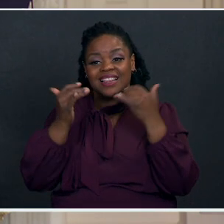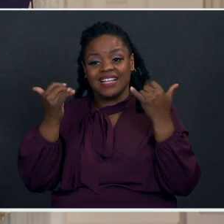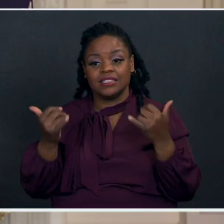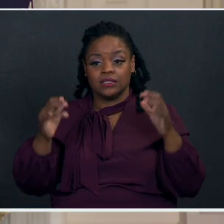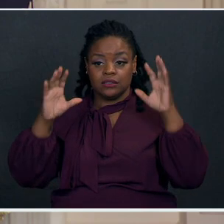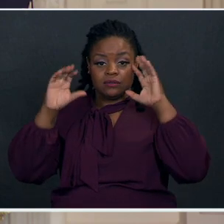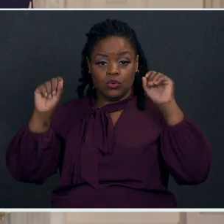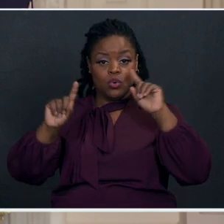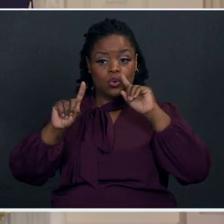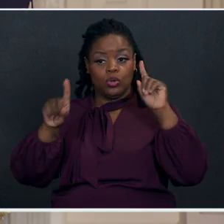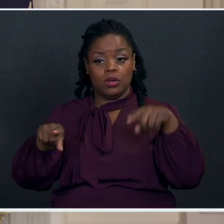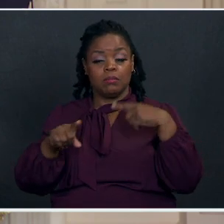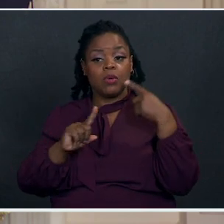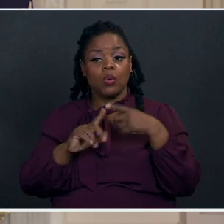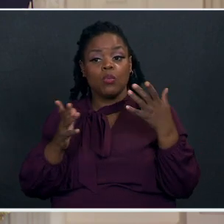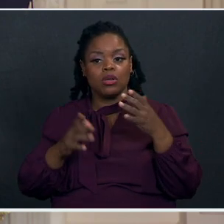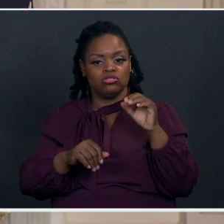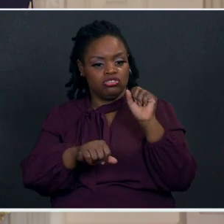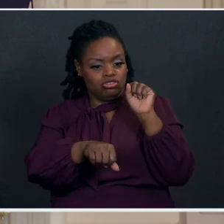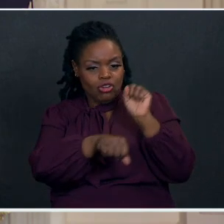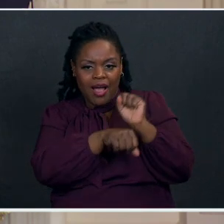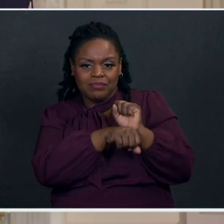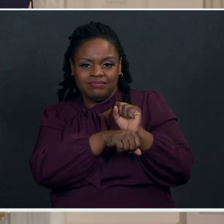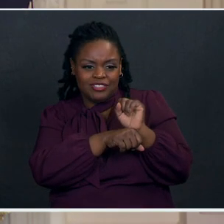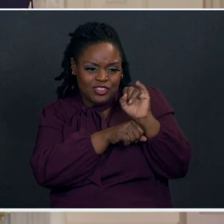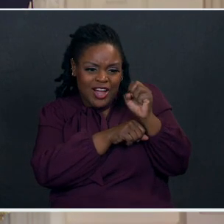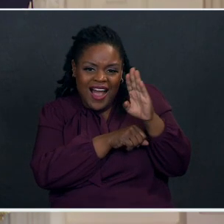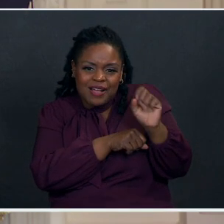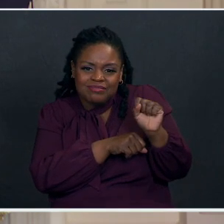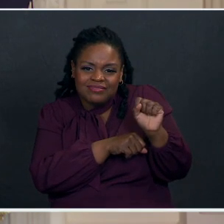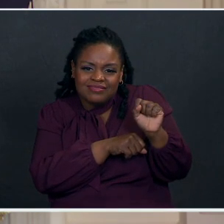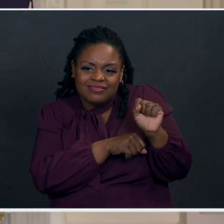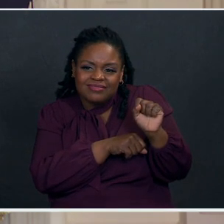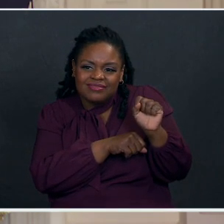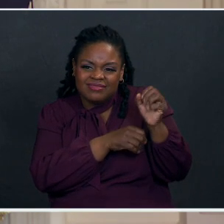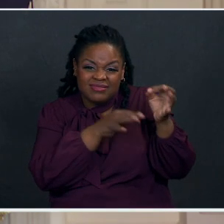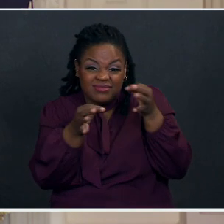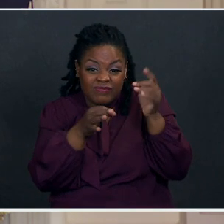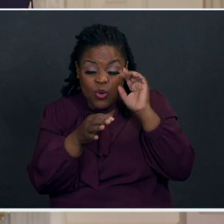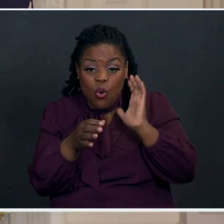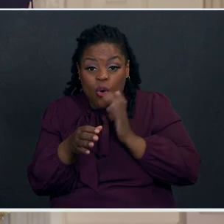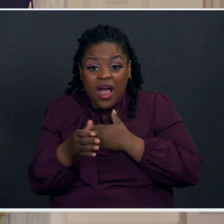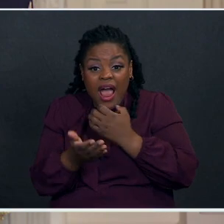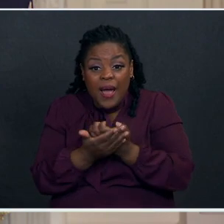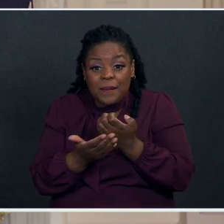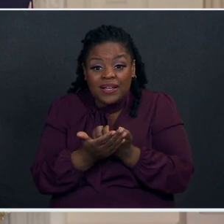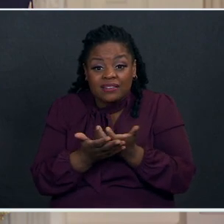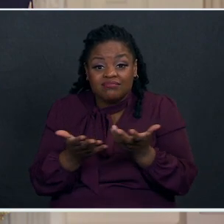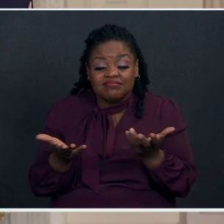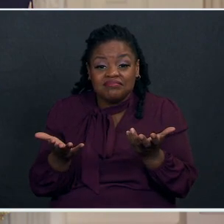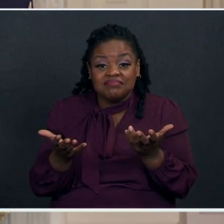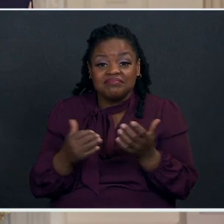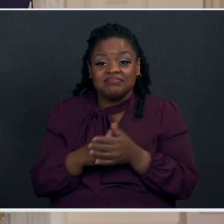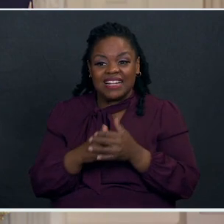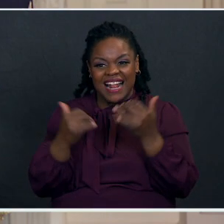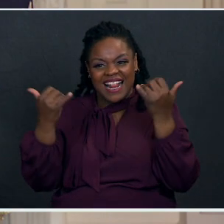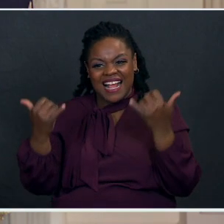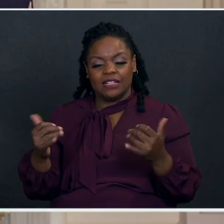It's about workers building our economy back better than before. It's a whole-of-government approach to put climate change